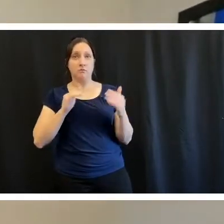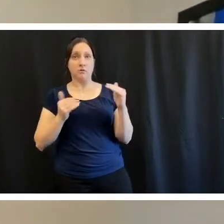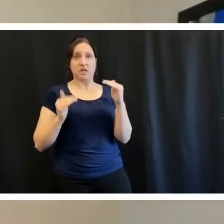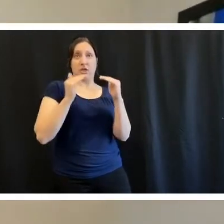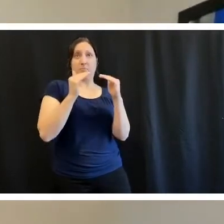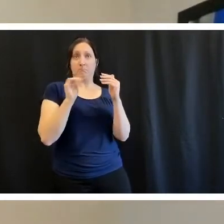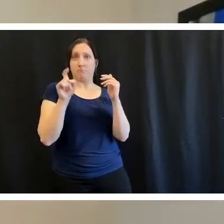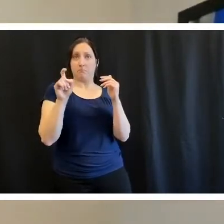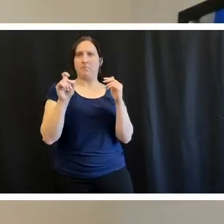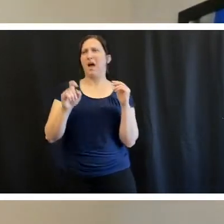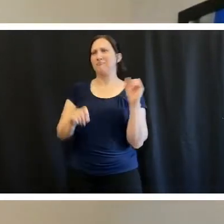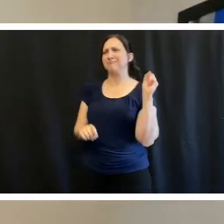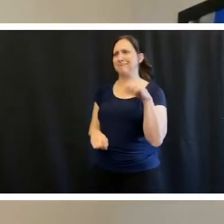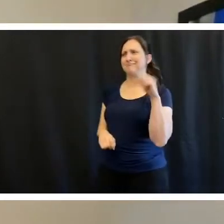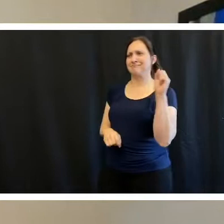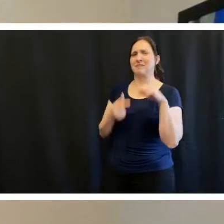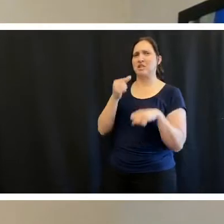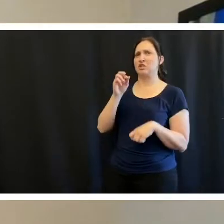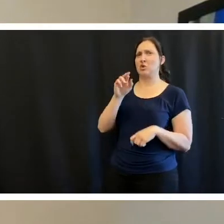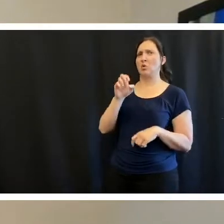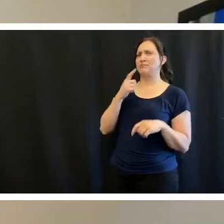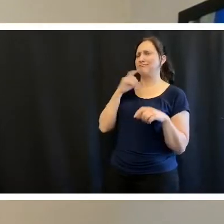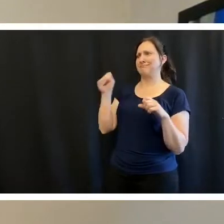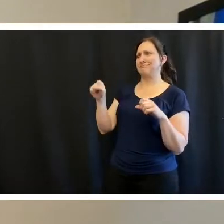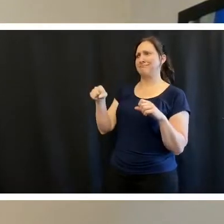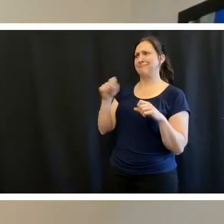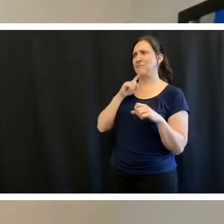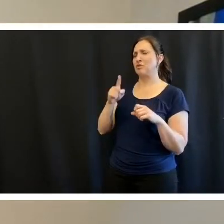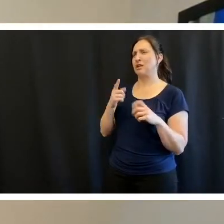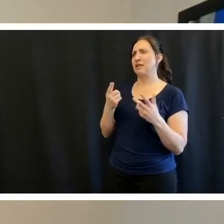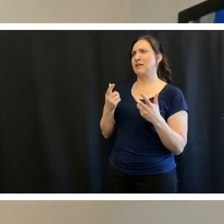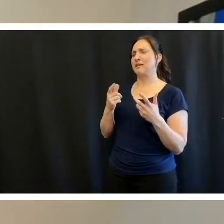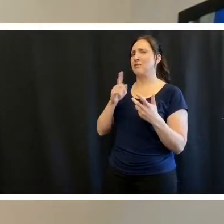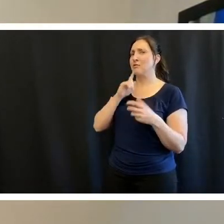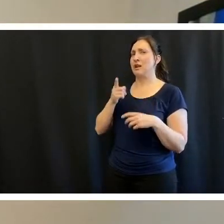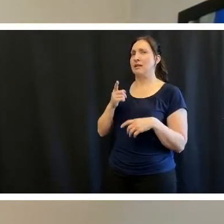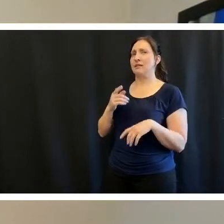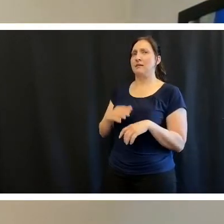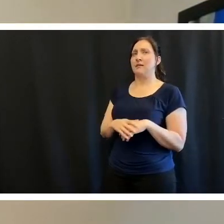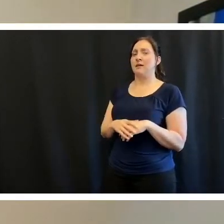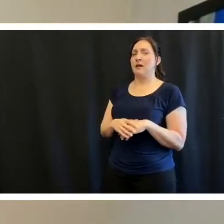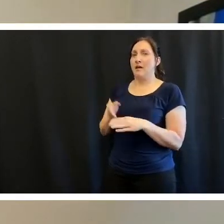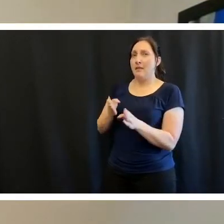Ironically, I think it's the larger enterprise tools that are showing some of the signs of stress.